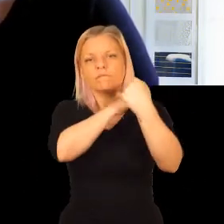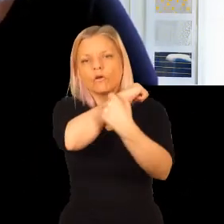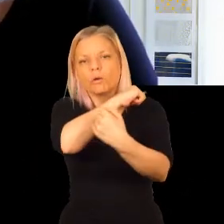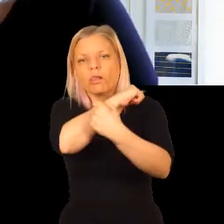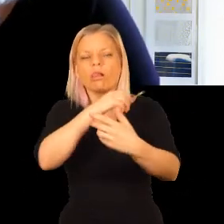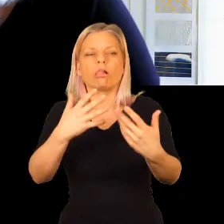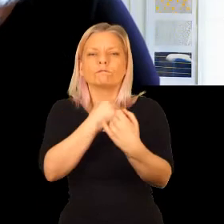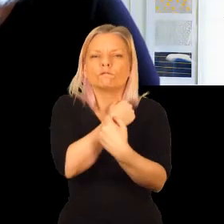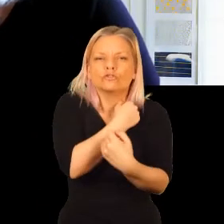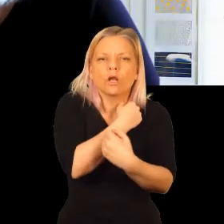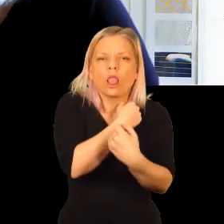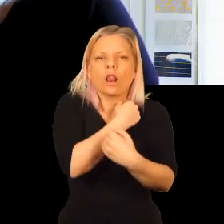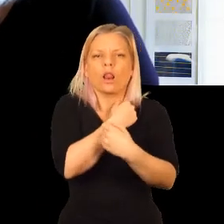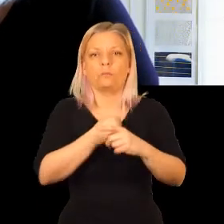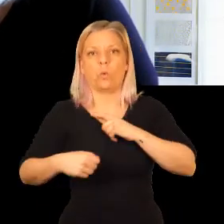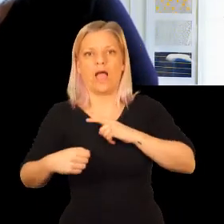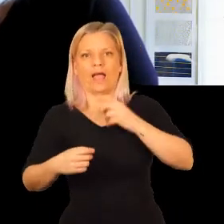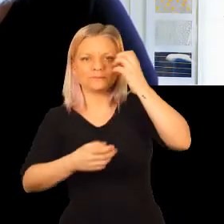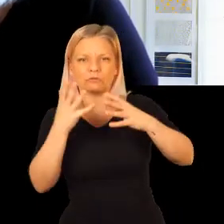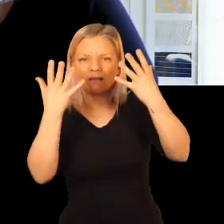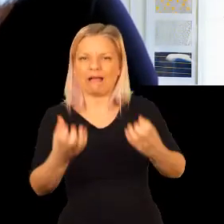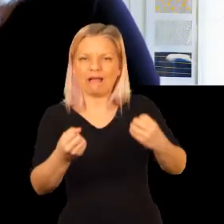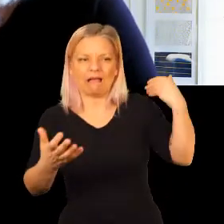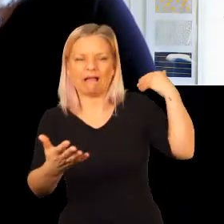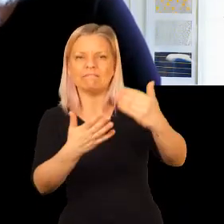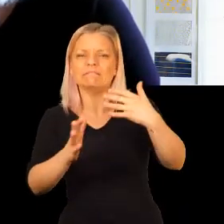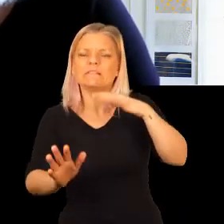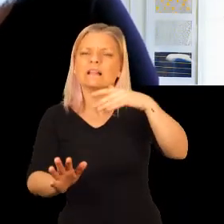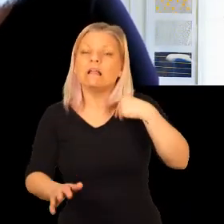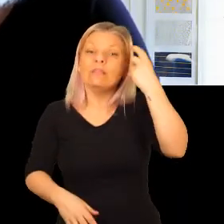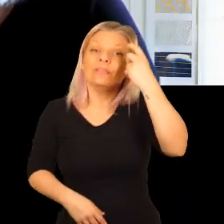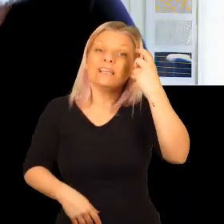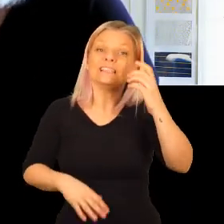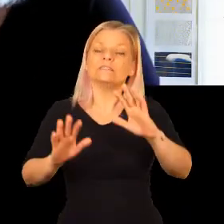that we're all like vulnerable and fragile because we've got all these experiences that we've had